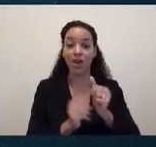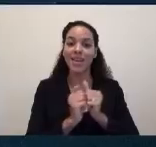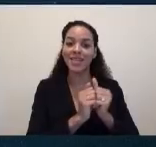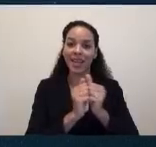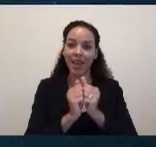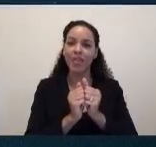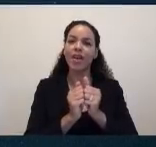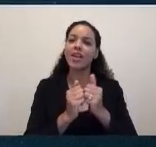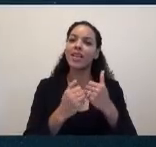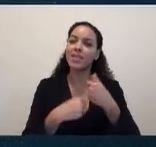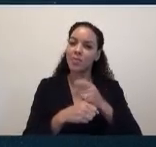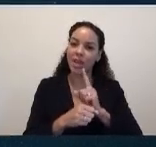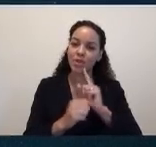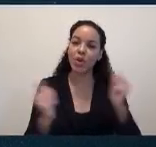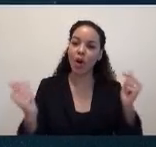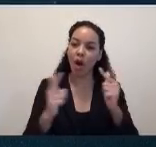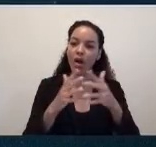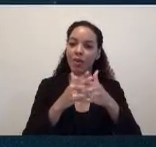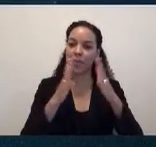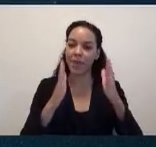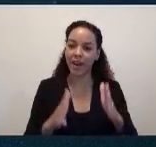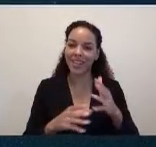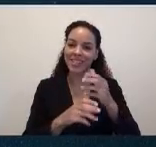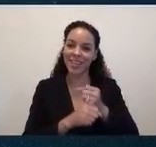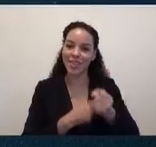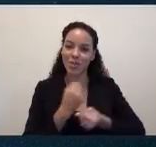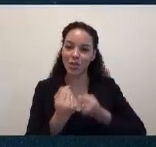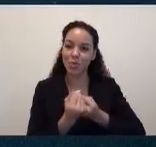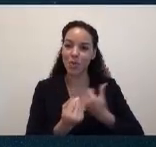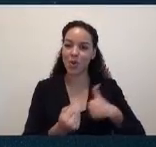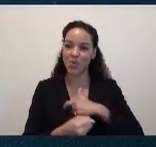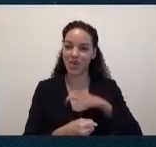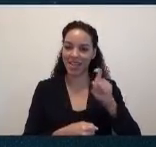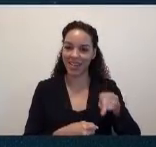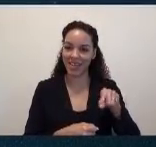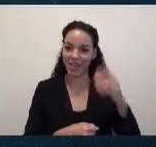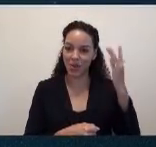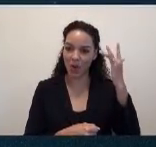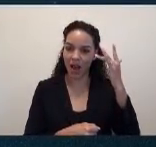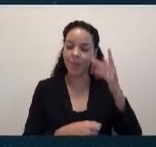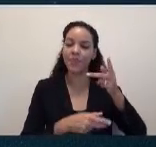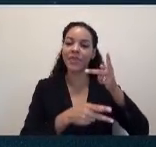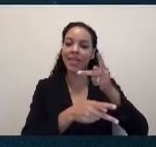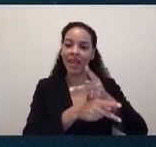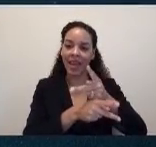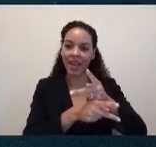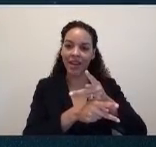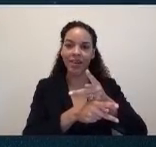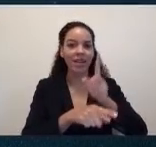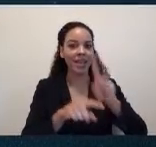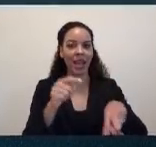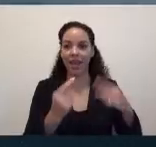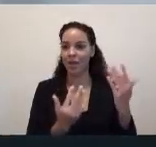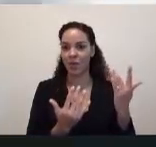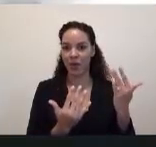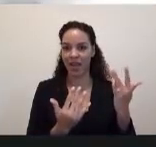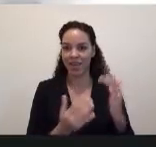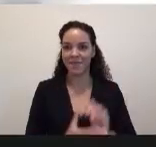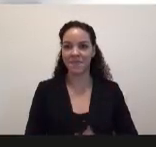but we know this is good stuff, this is important work, and it will benefit so many people who deserve to be seen and heard. I want to thank everyone for being a part of this and for the coalition. Senator Tammy Duckworth, thank you. I've seen you in the Halls of Congress. I've seen how you fight and how your voice resonates